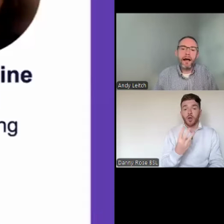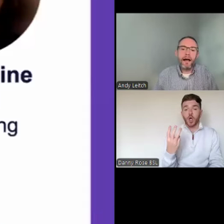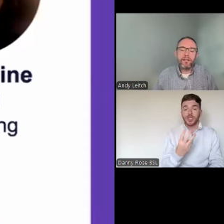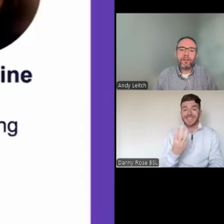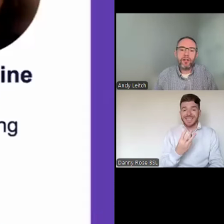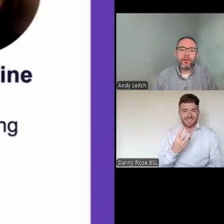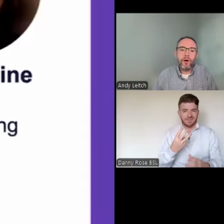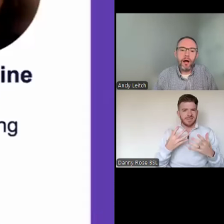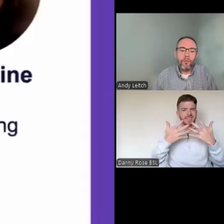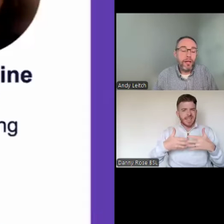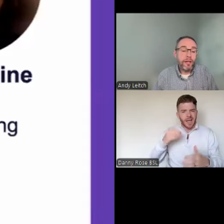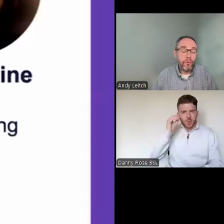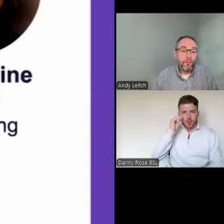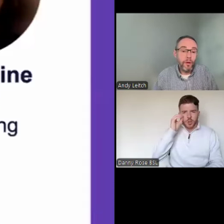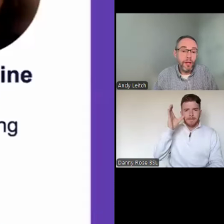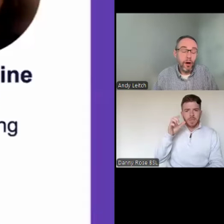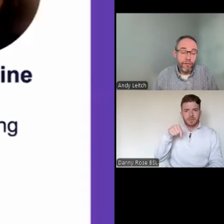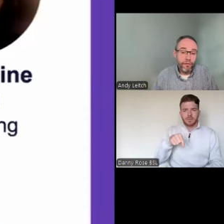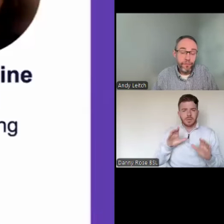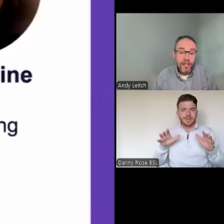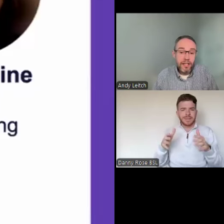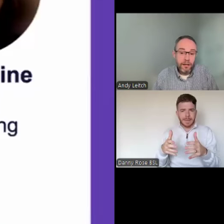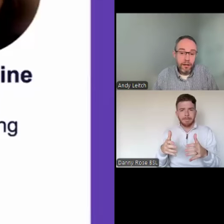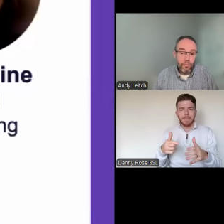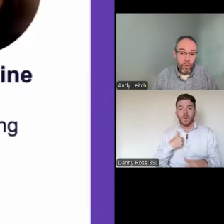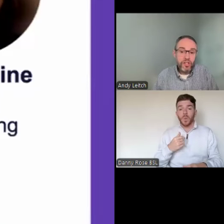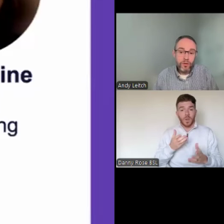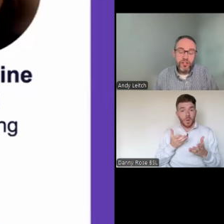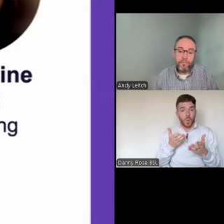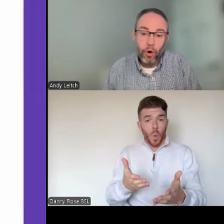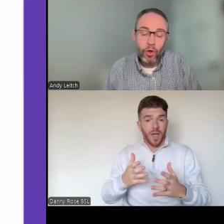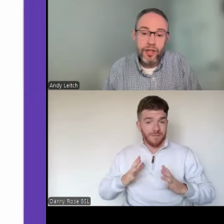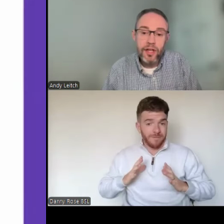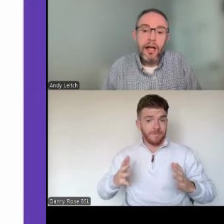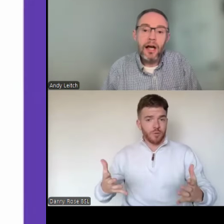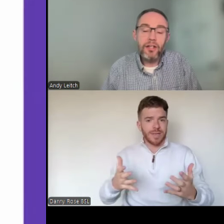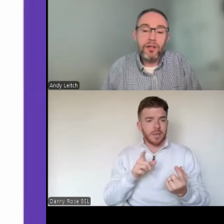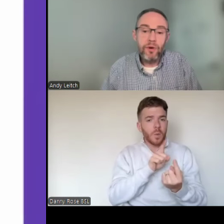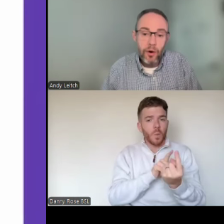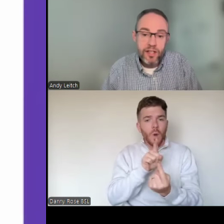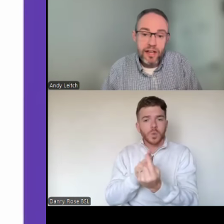and we offer free one-to-one support, and you can request